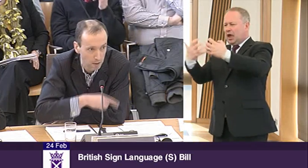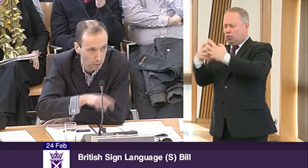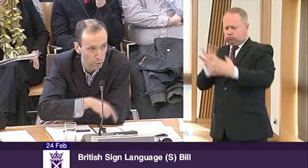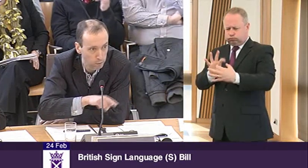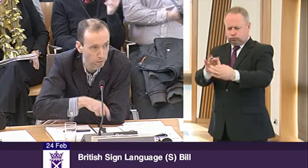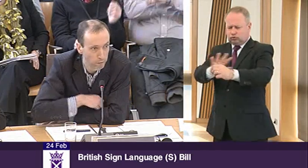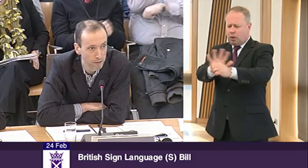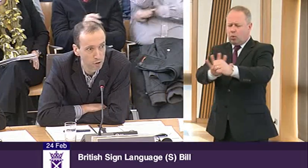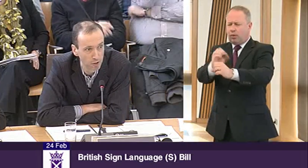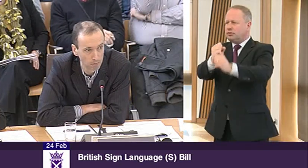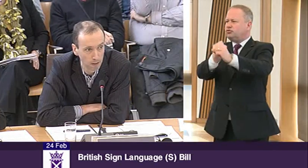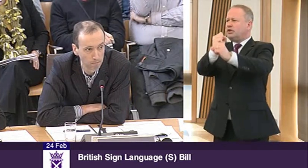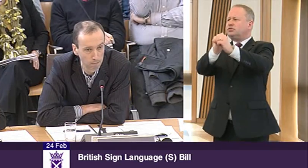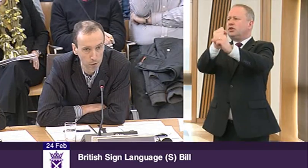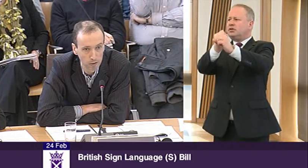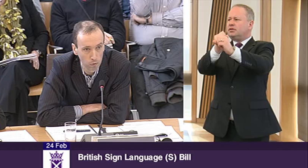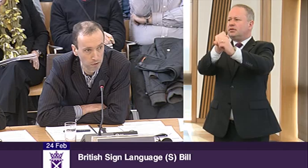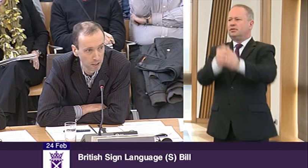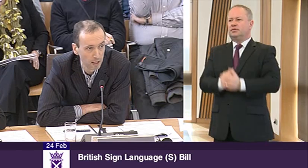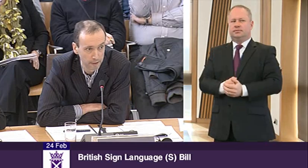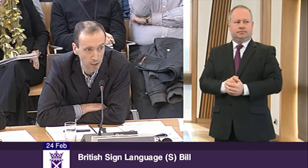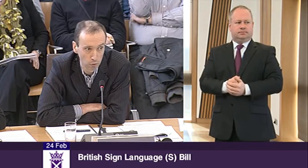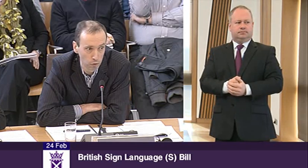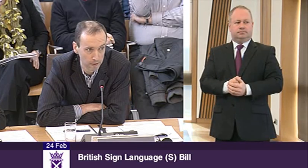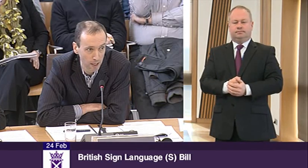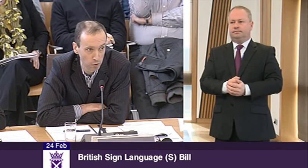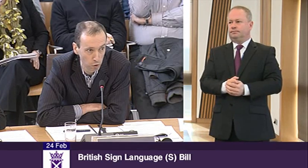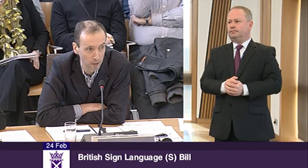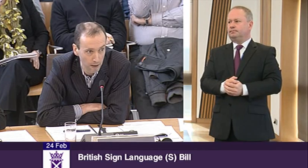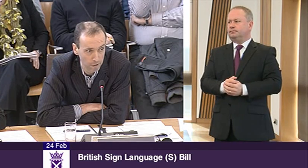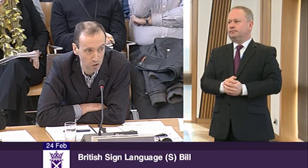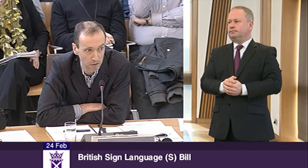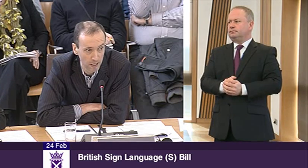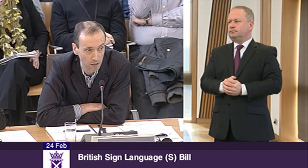to local structures, and what the flow of information between them would be. If a national